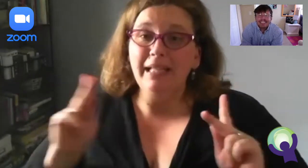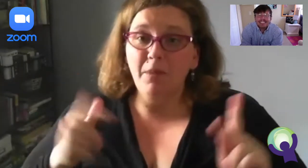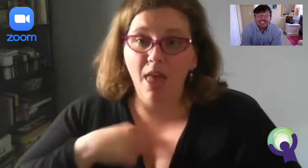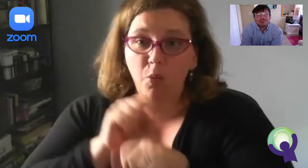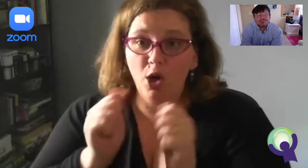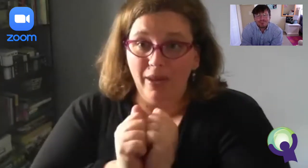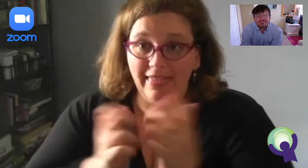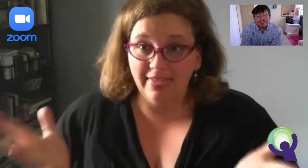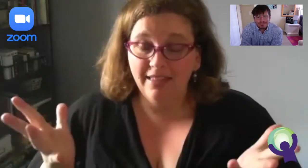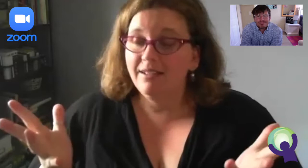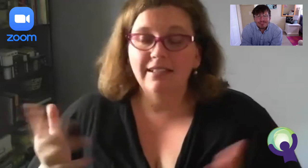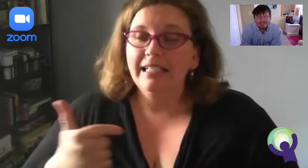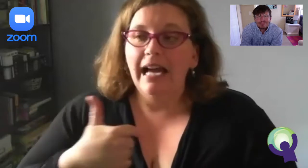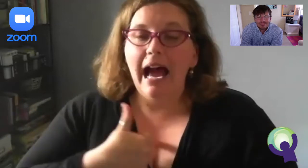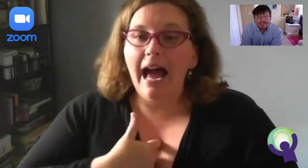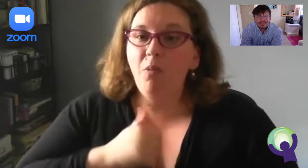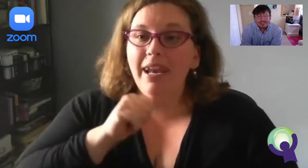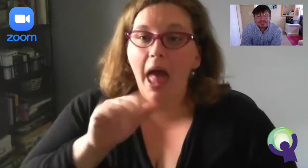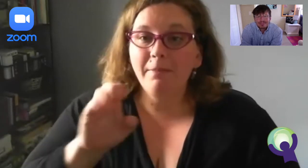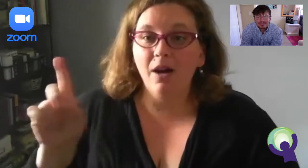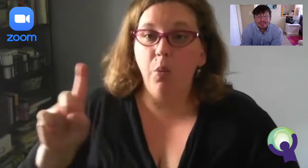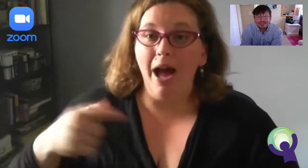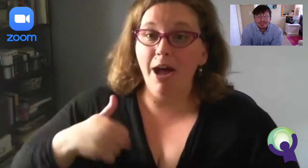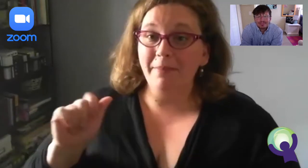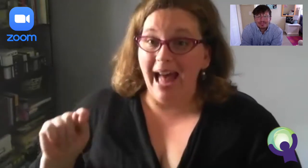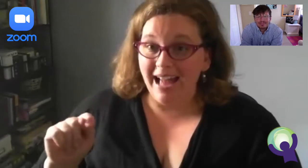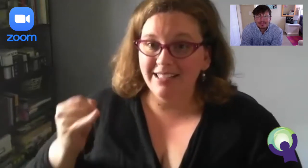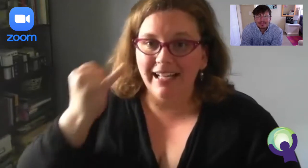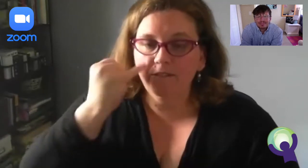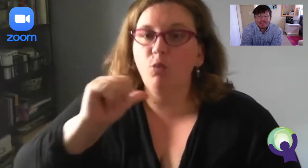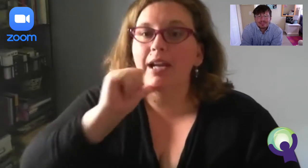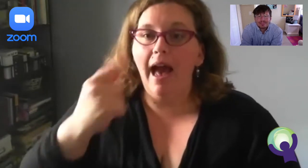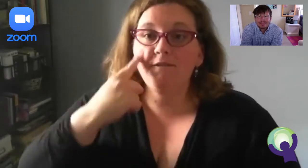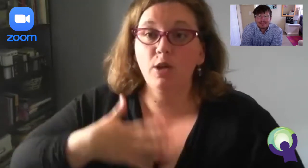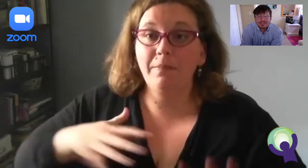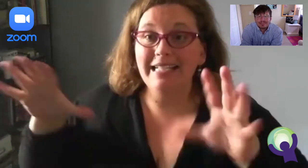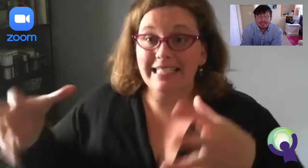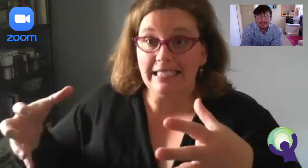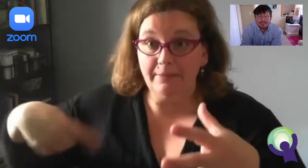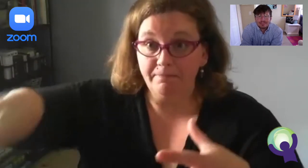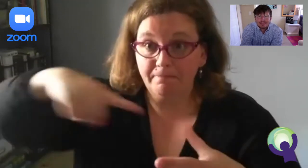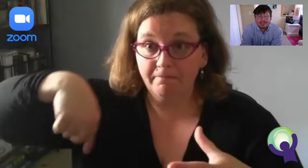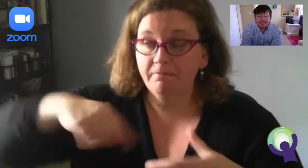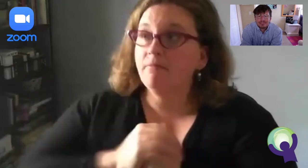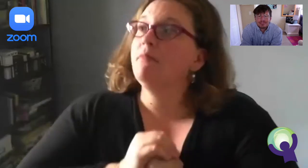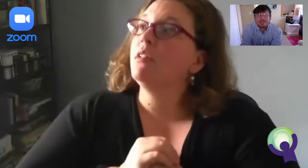before that I love working with people. I wouldn't be where I'm at today if I didn't